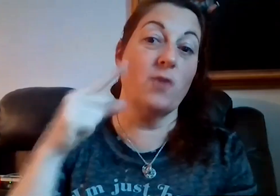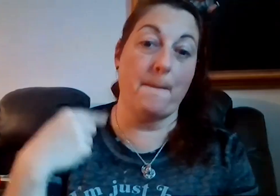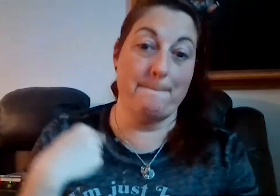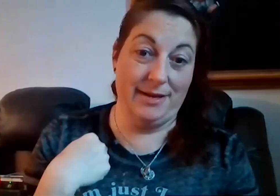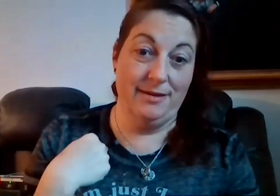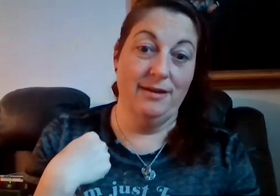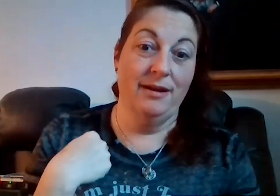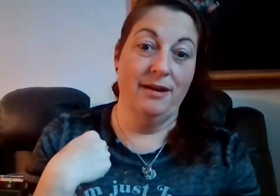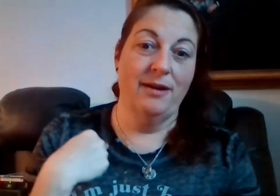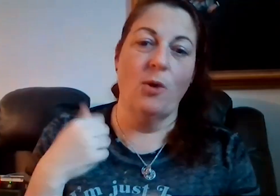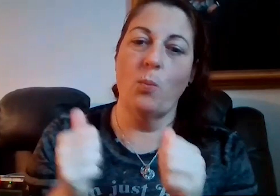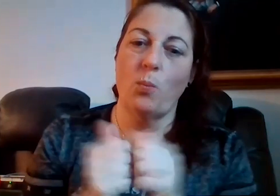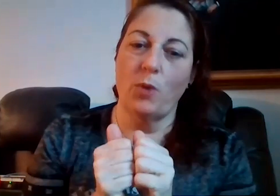It's hard for me